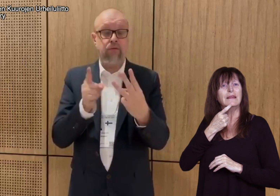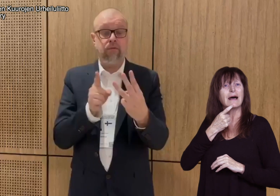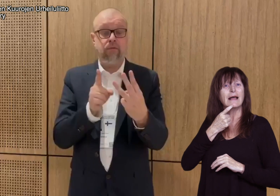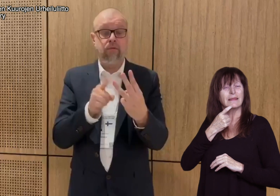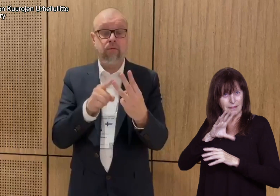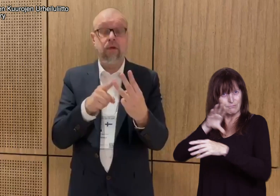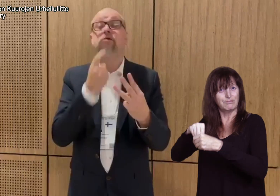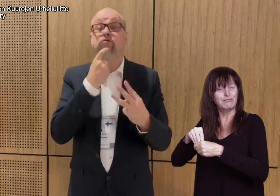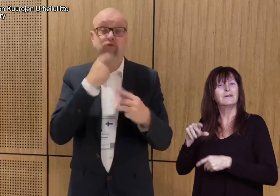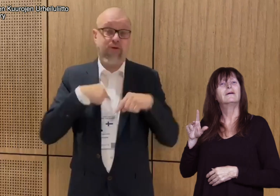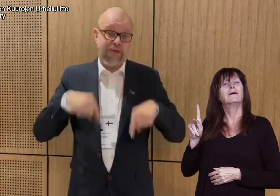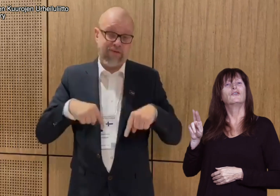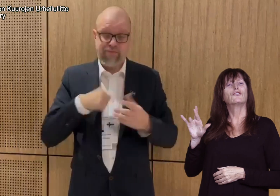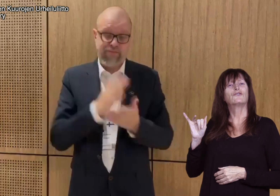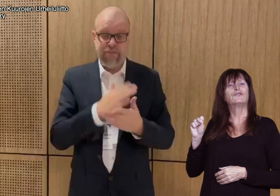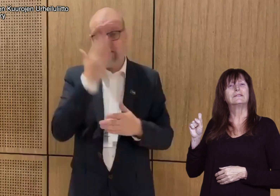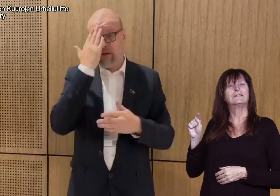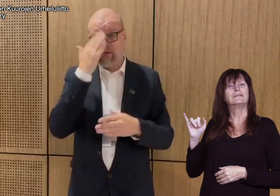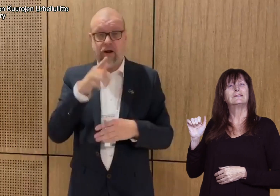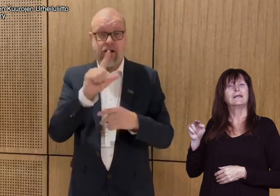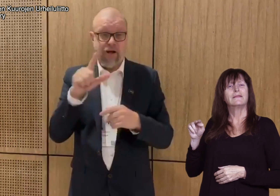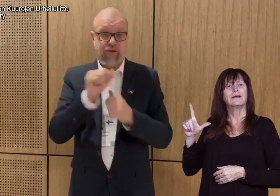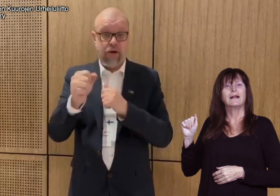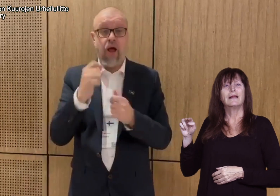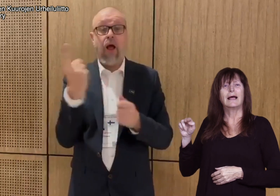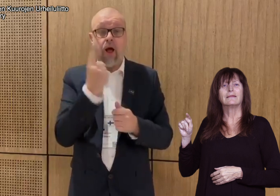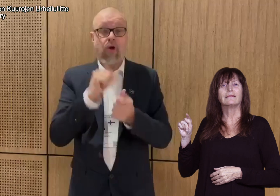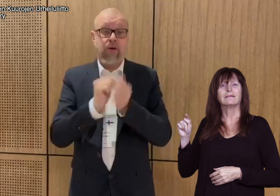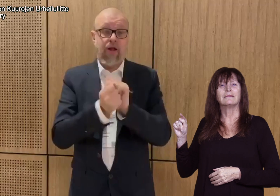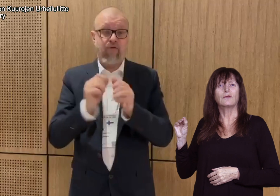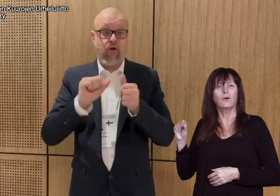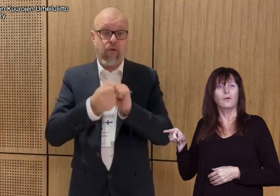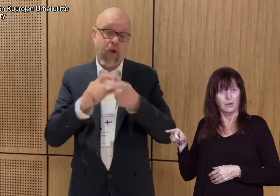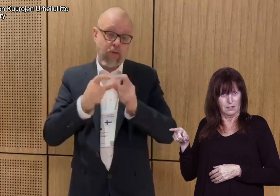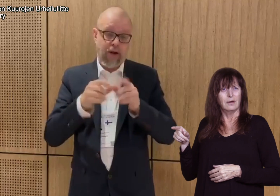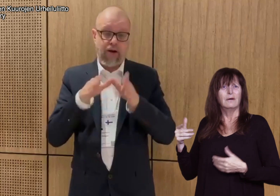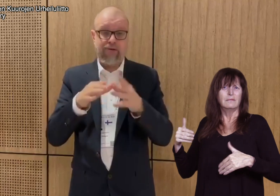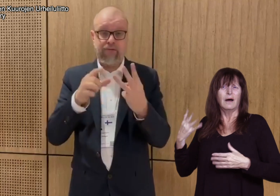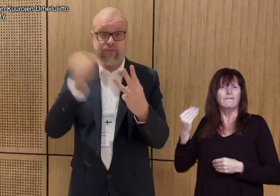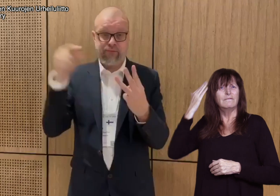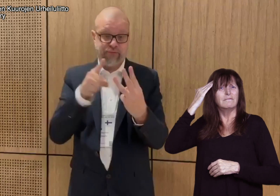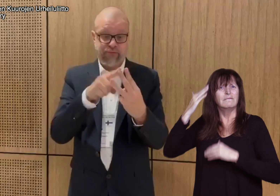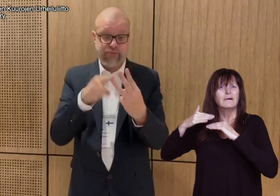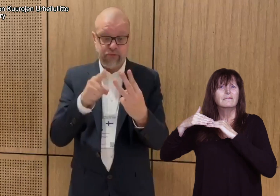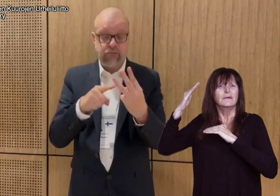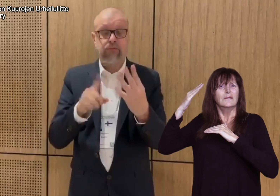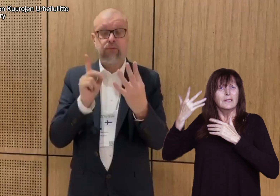from Finland Kristian Lantto, who has experienced being